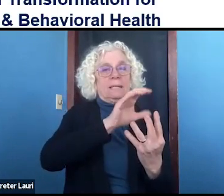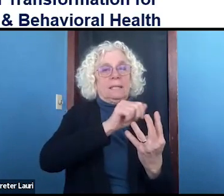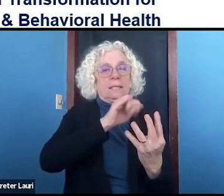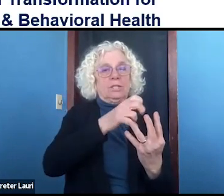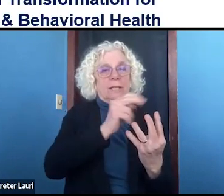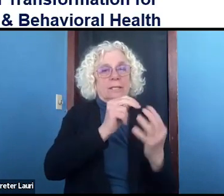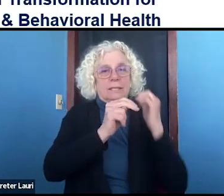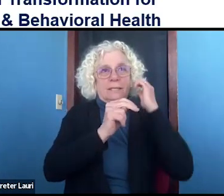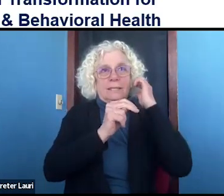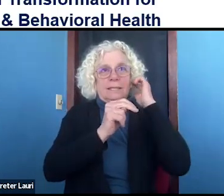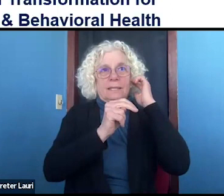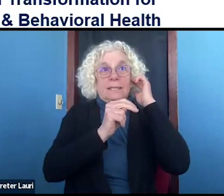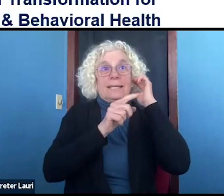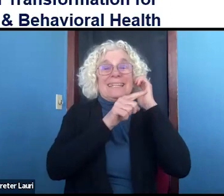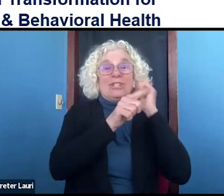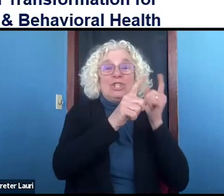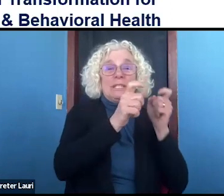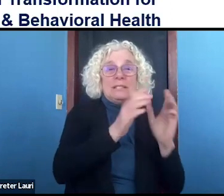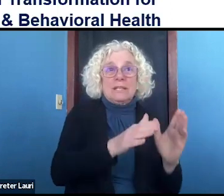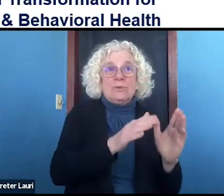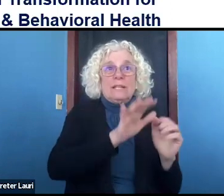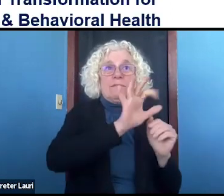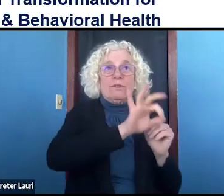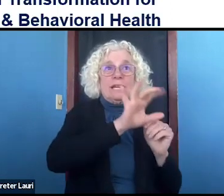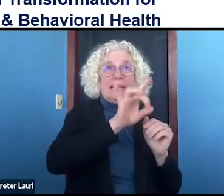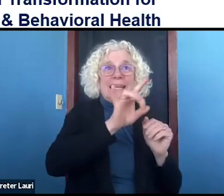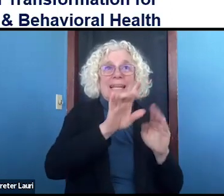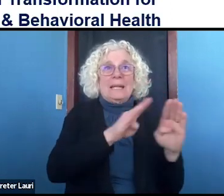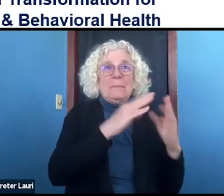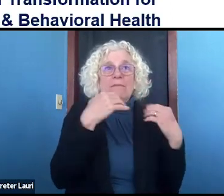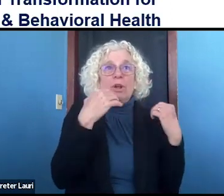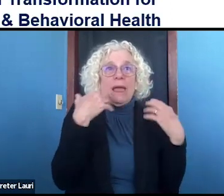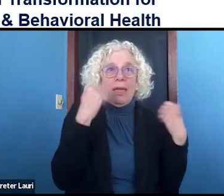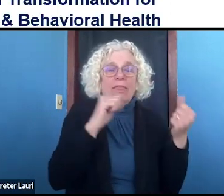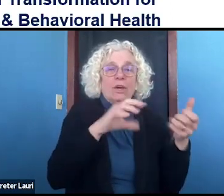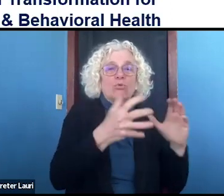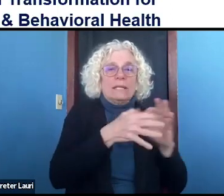Monica is the director of the 988 and Behavioral Health Crisis Coordinating Center.